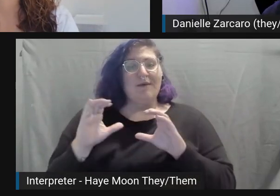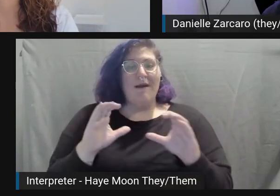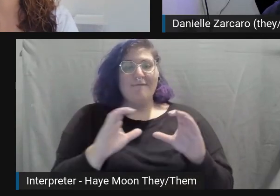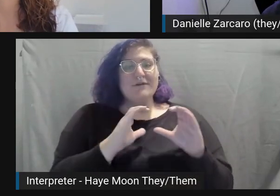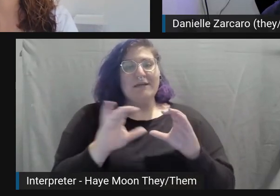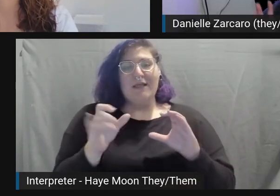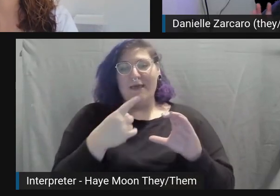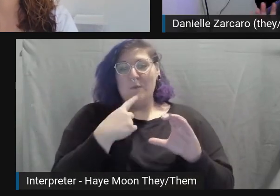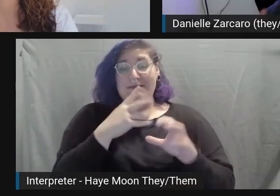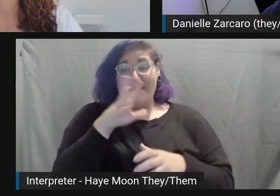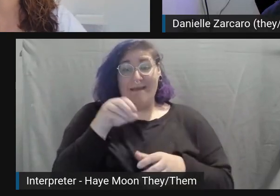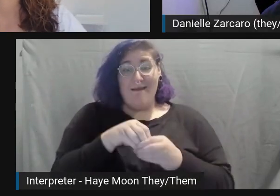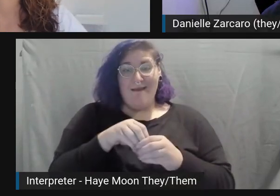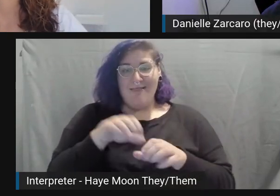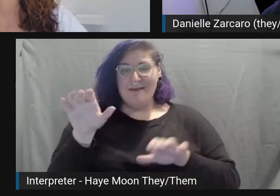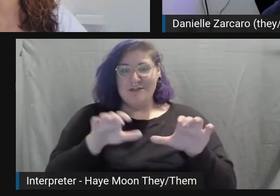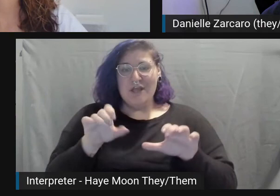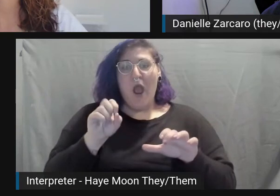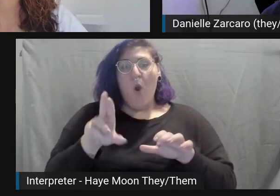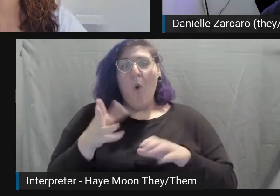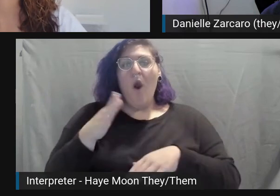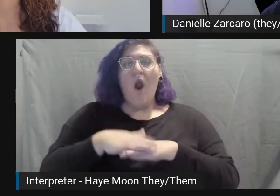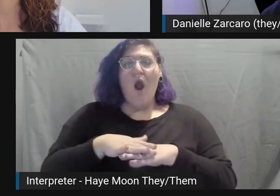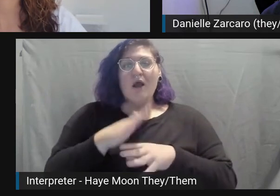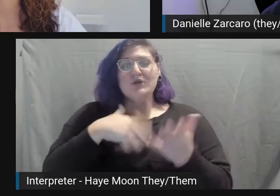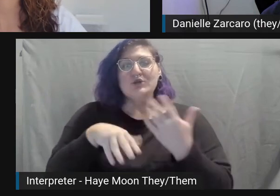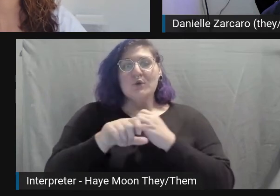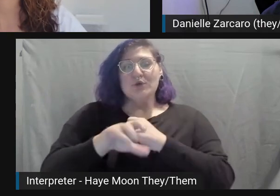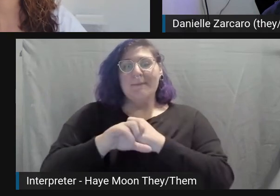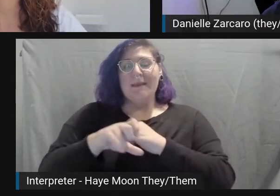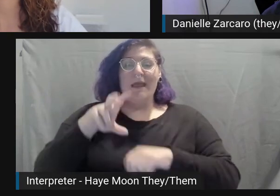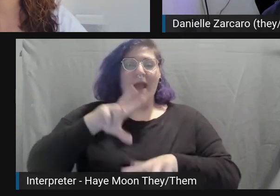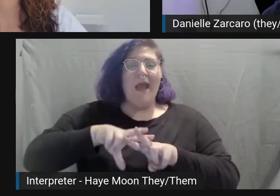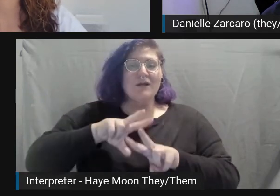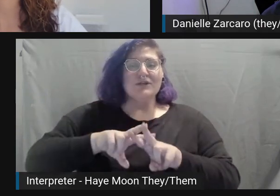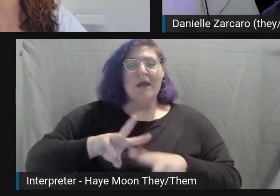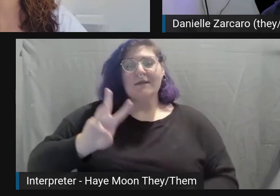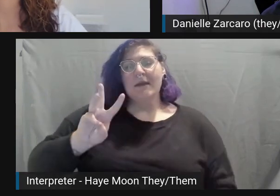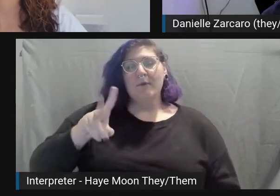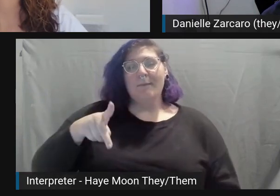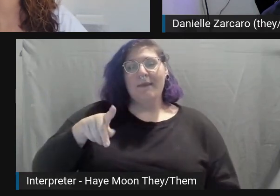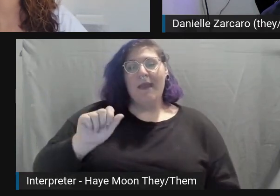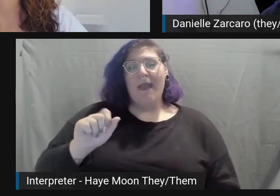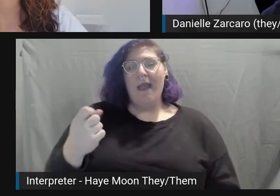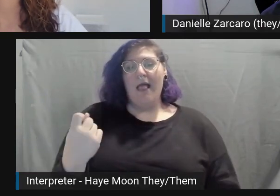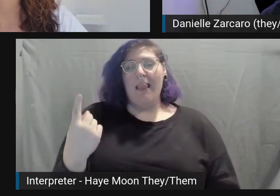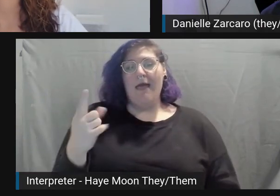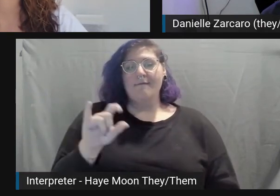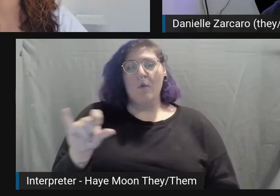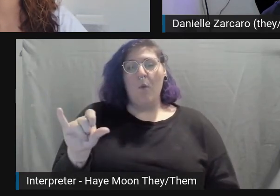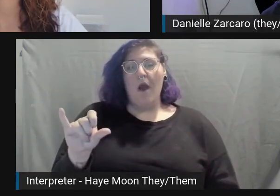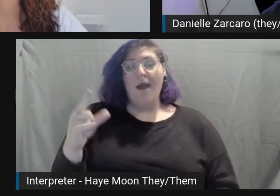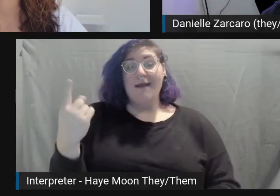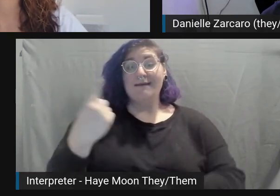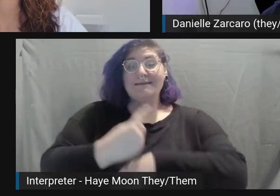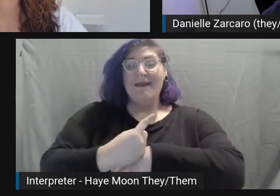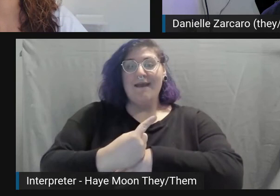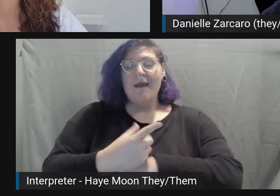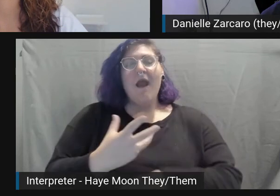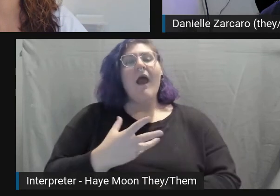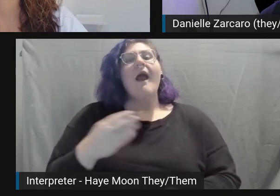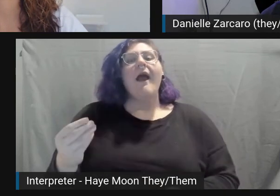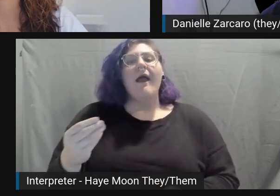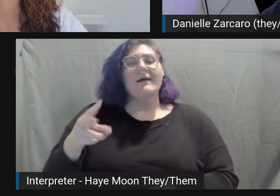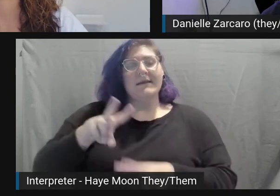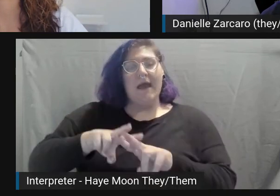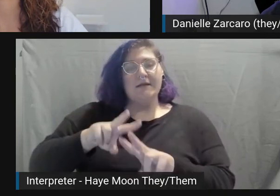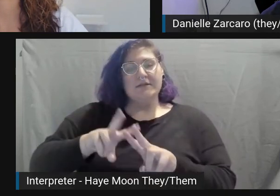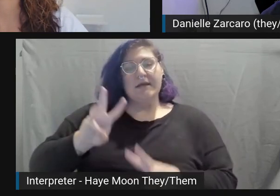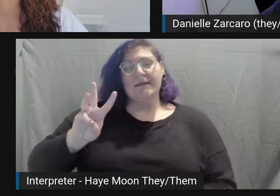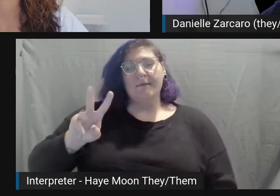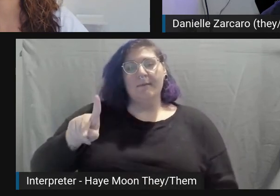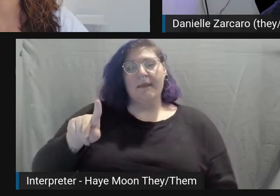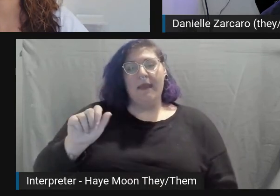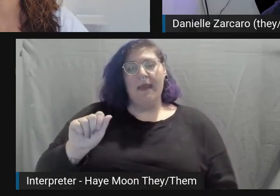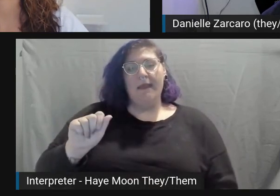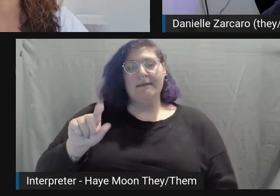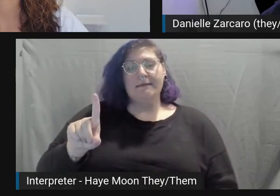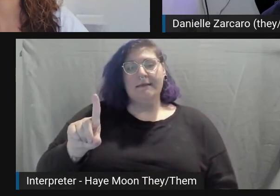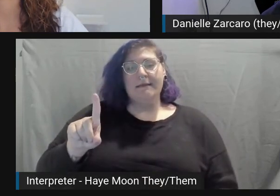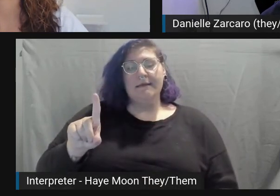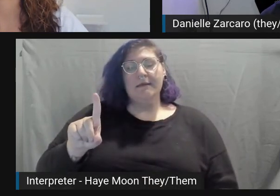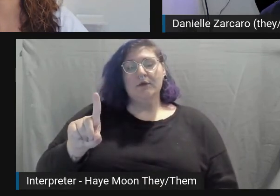or on social media using #WPA11yDay and #WPAD2022.